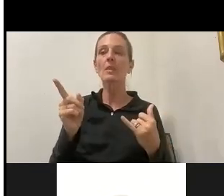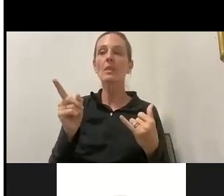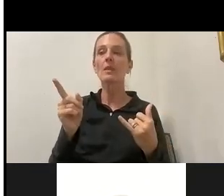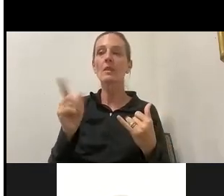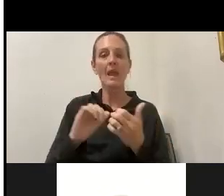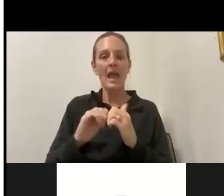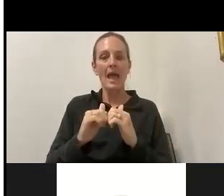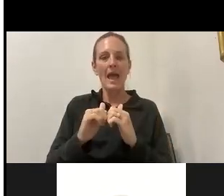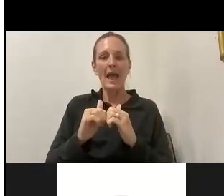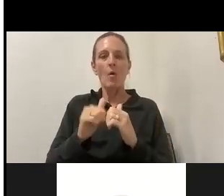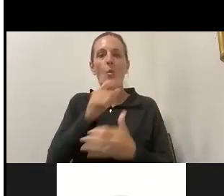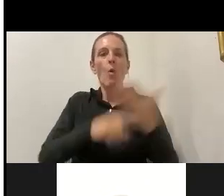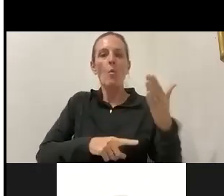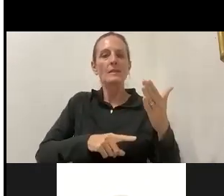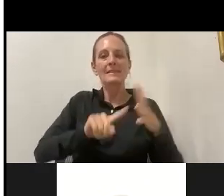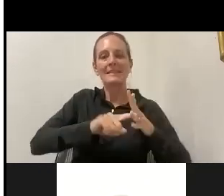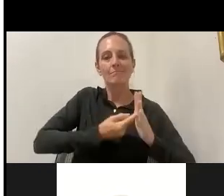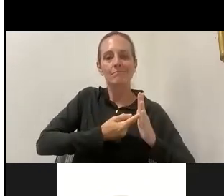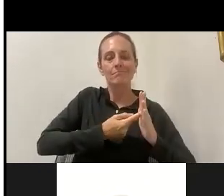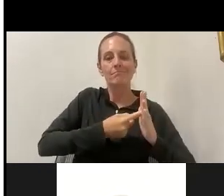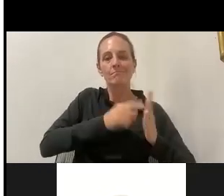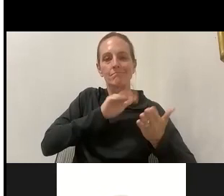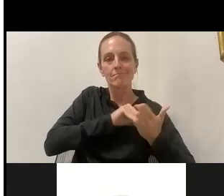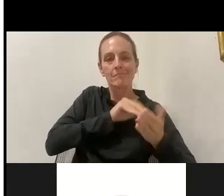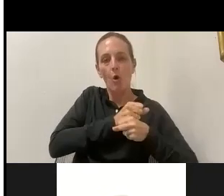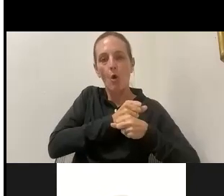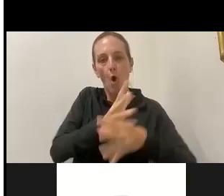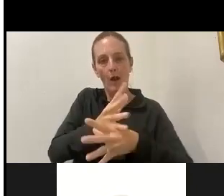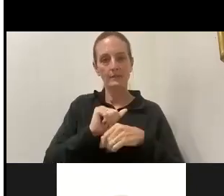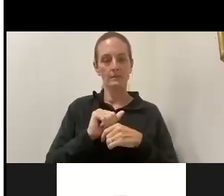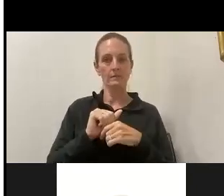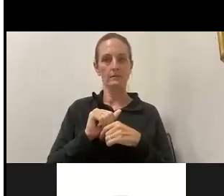and what other, what are the other contributing factors that are causing this issue in your